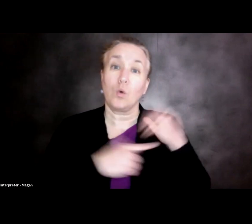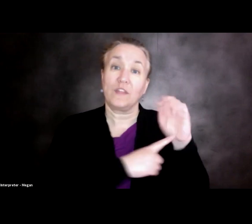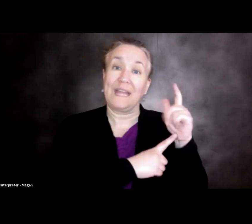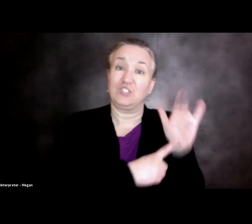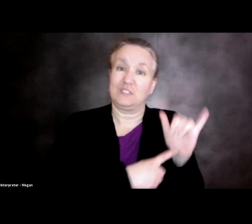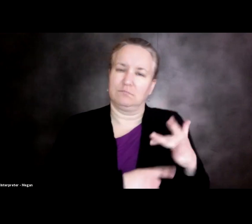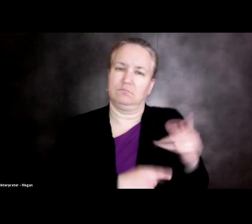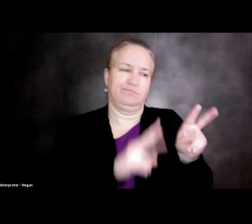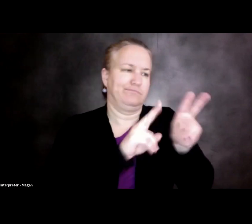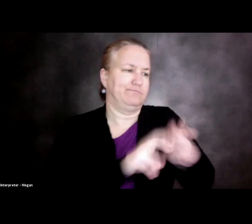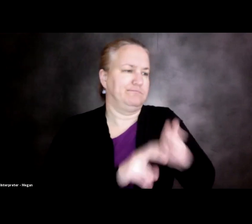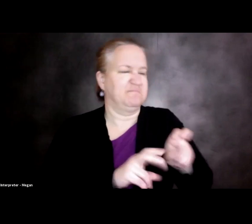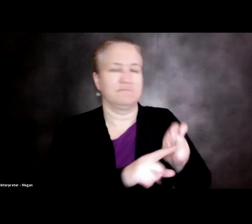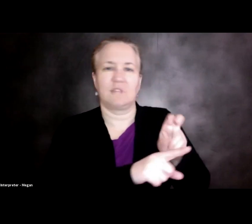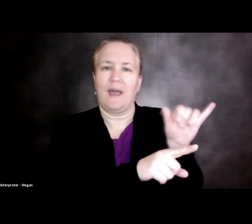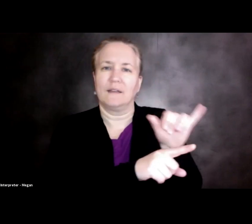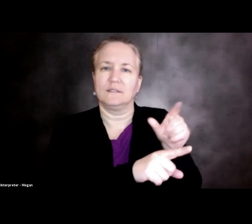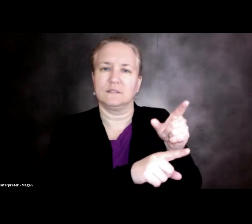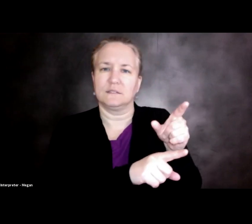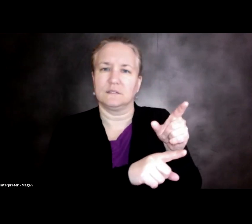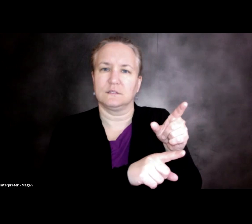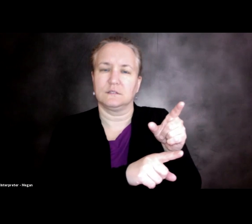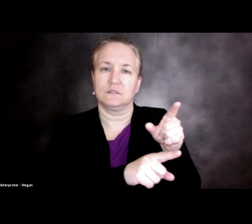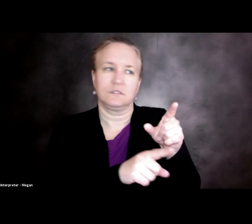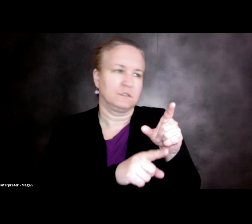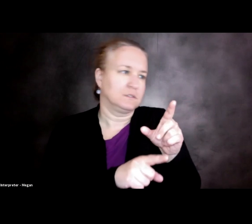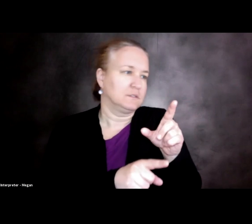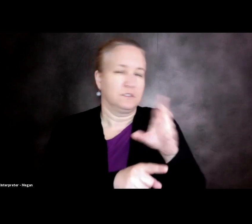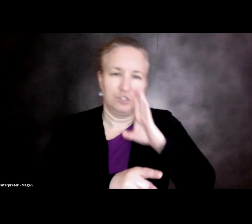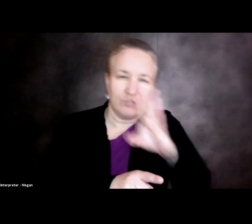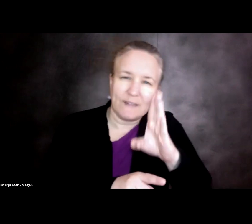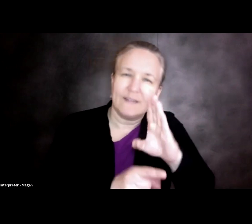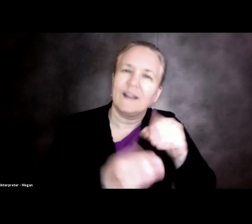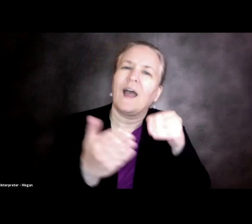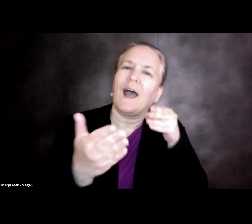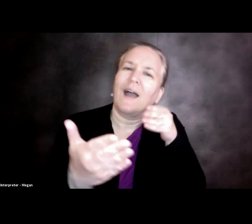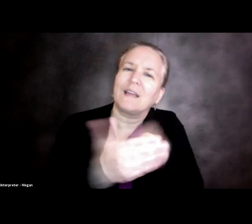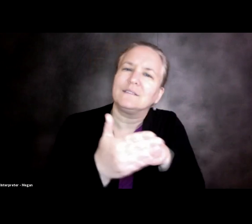analyzed as being directed against hegemonic institutions,